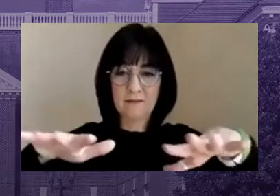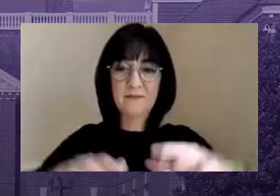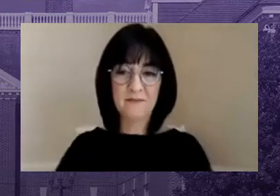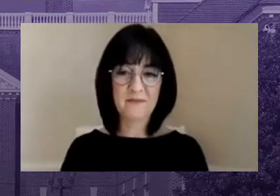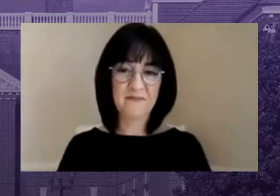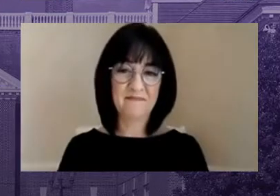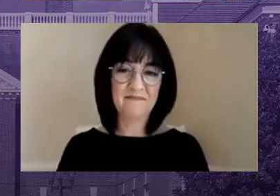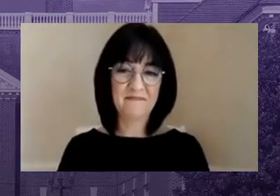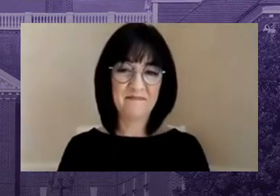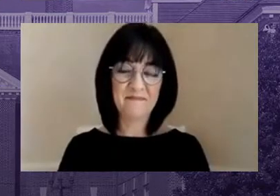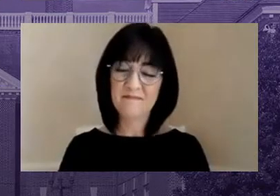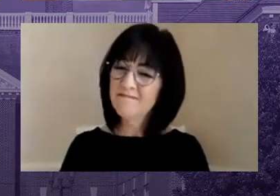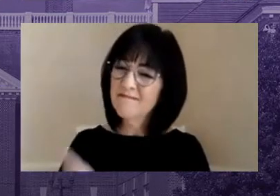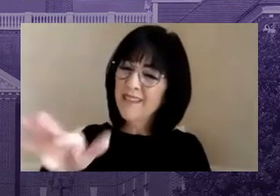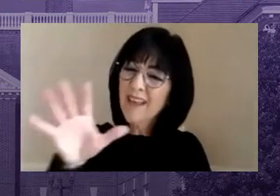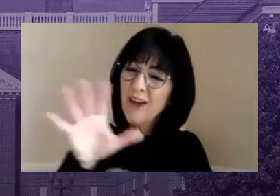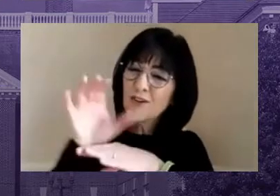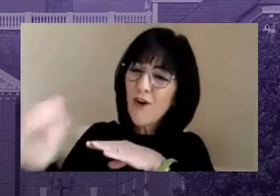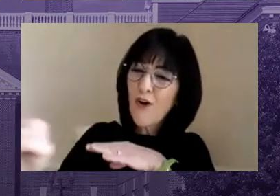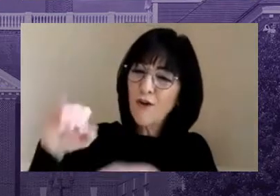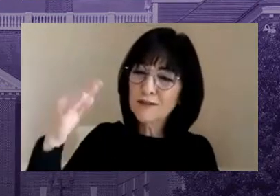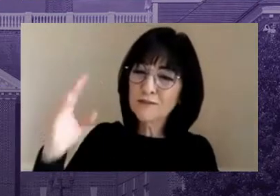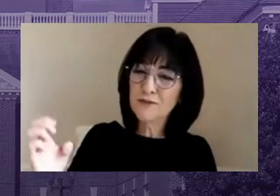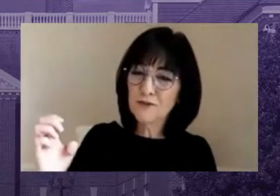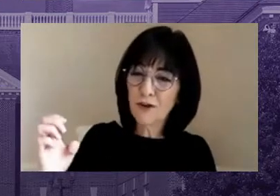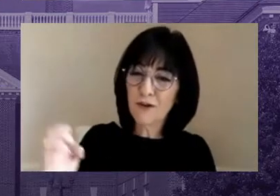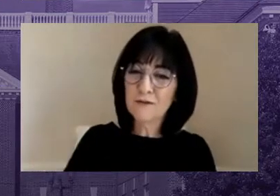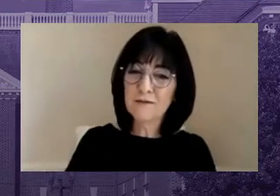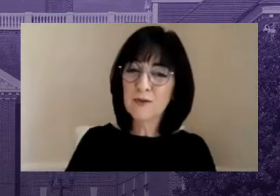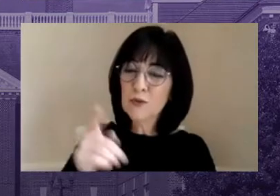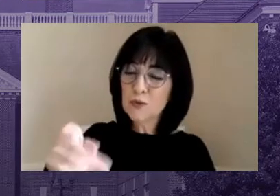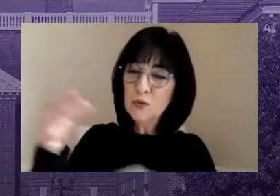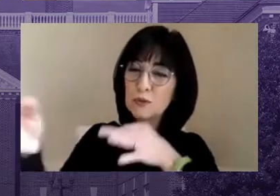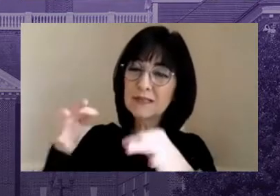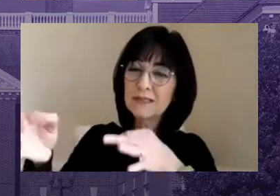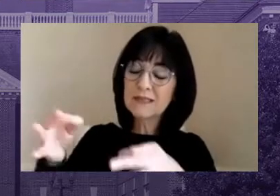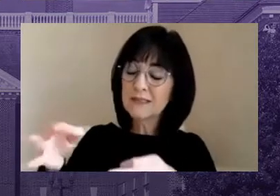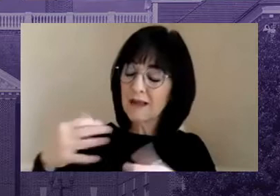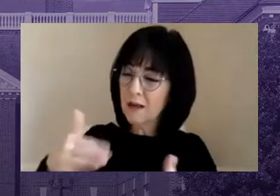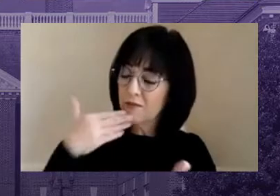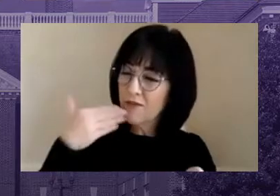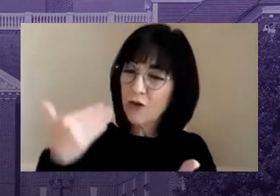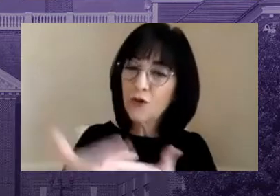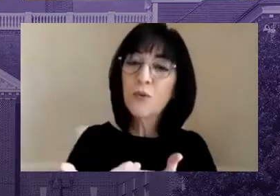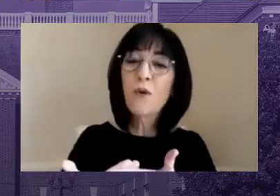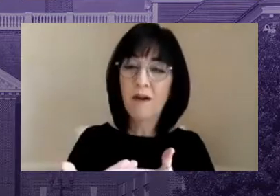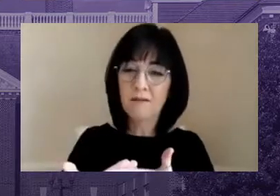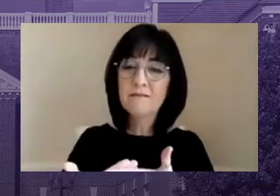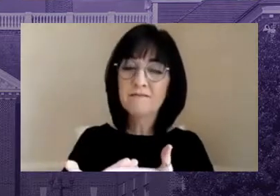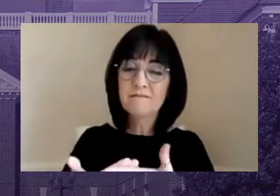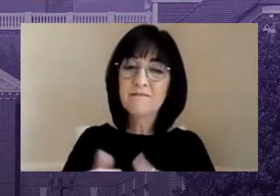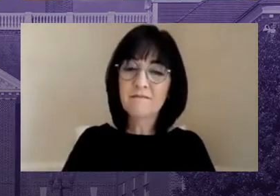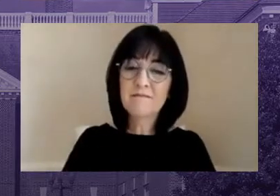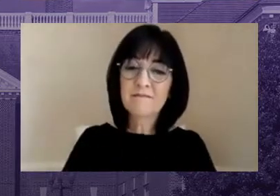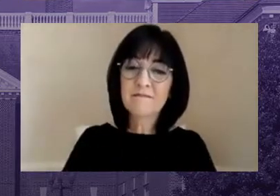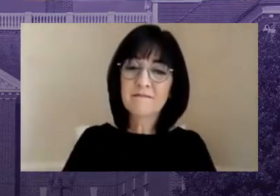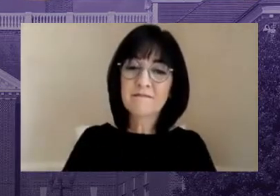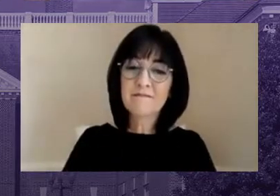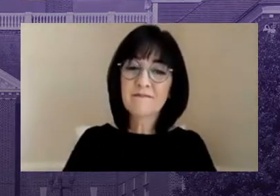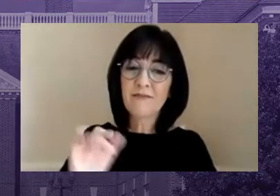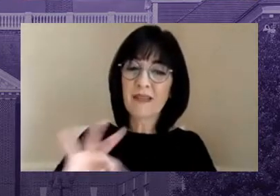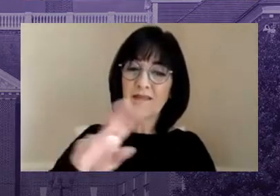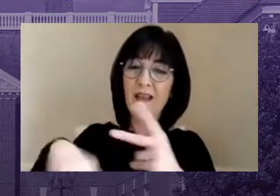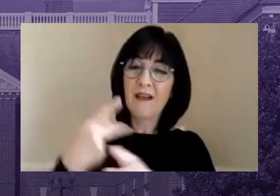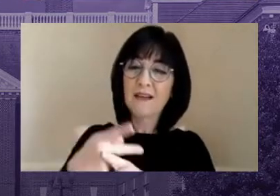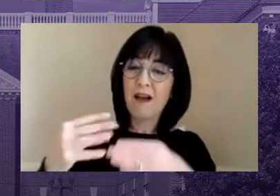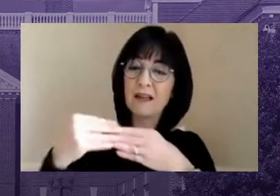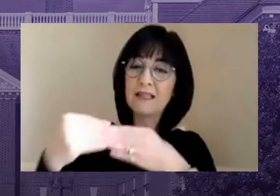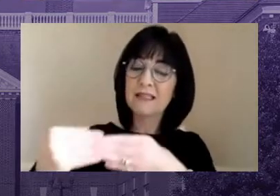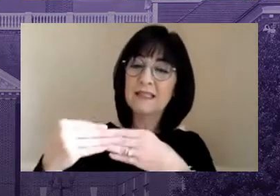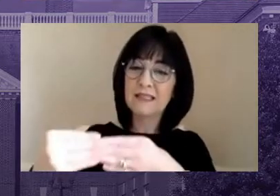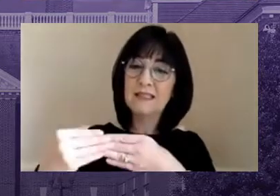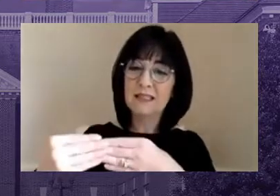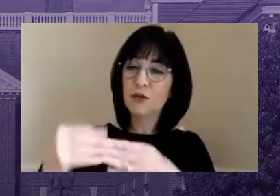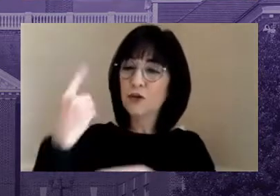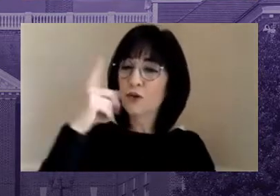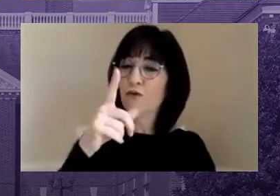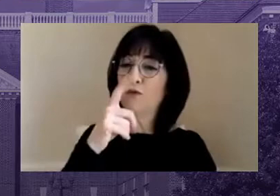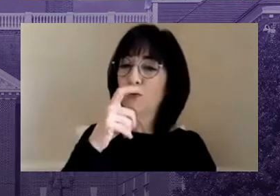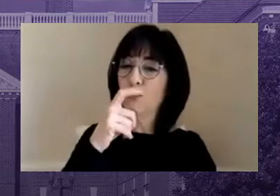That was awesome Joe and you described very well, frankly, the leader for whom this scholarship is